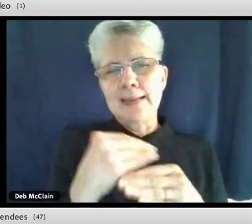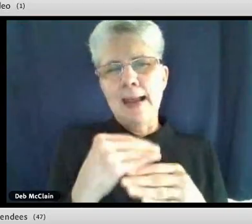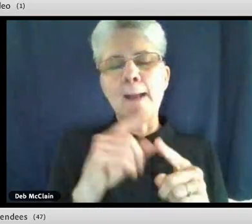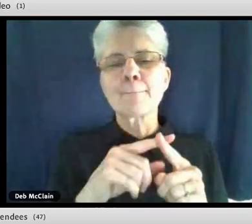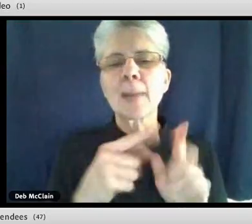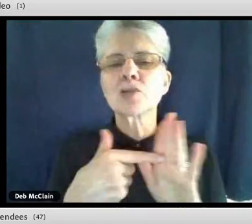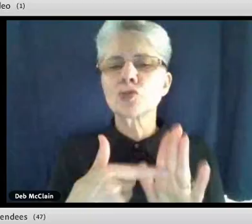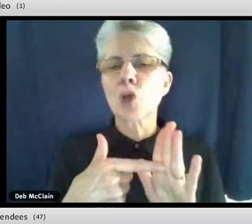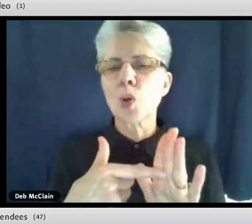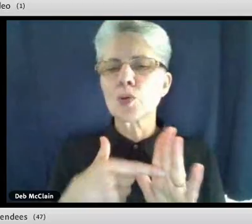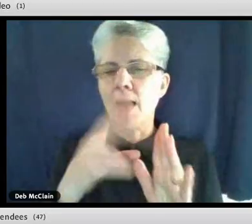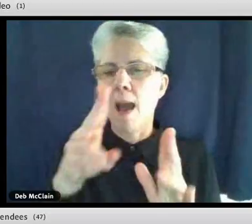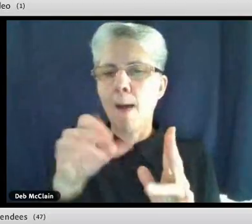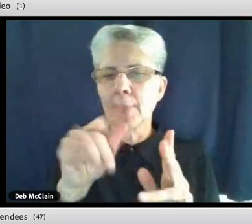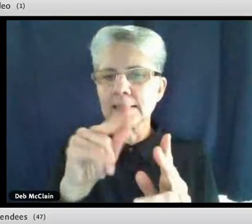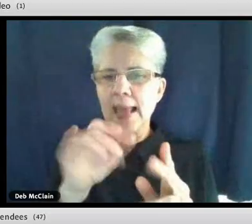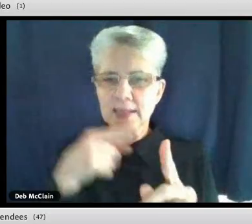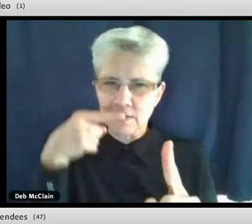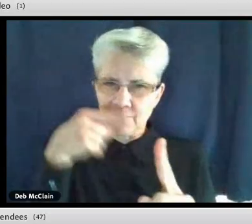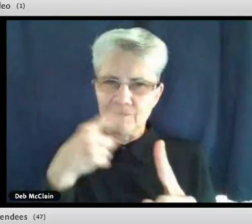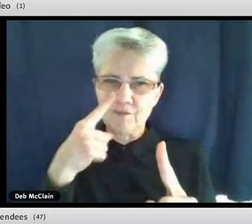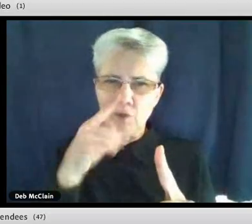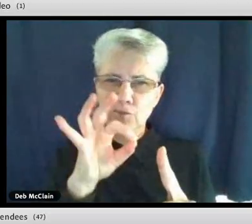but it does give you updates specific to Florida,